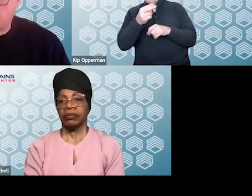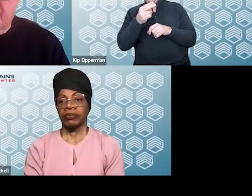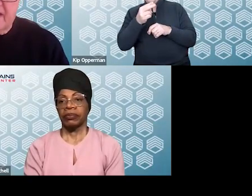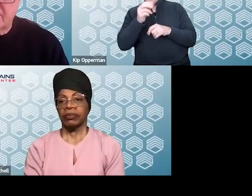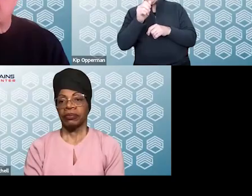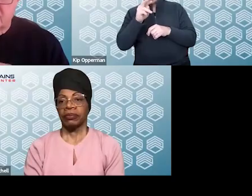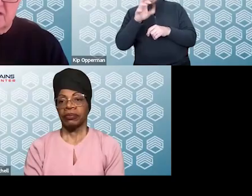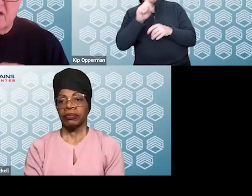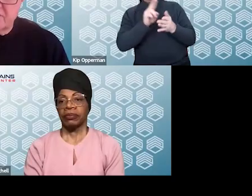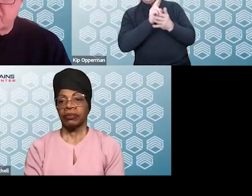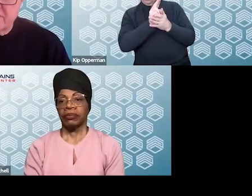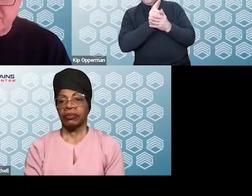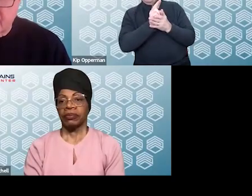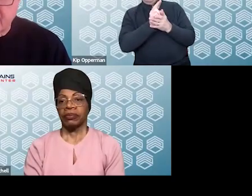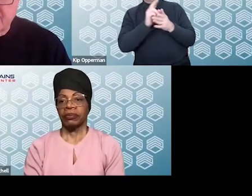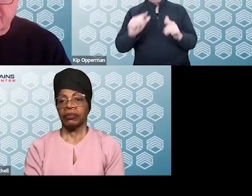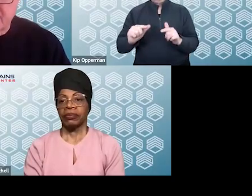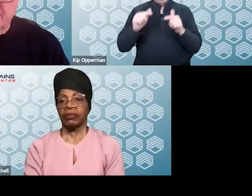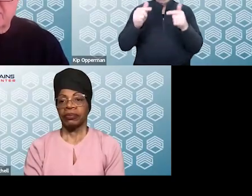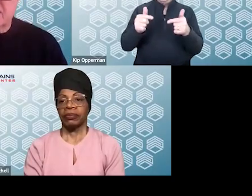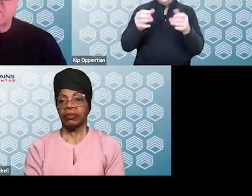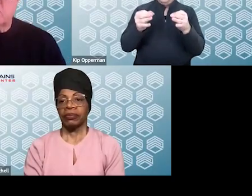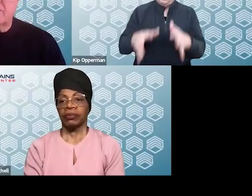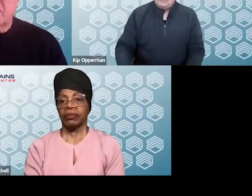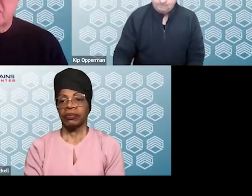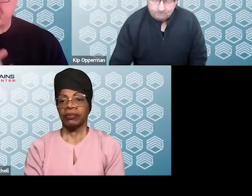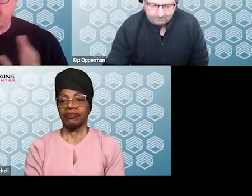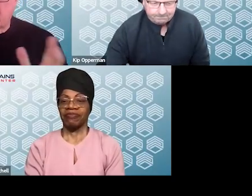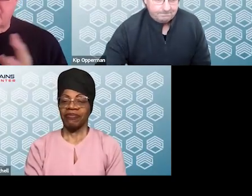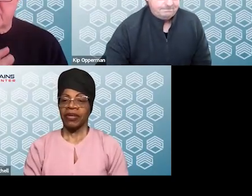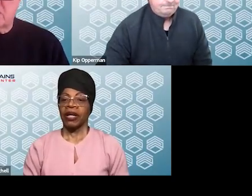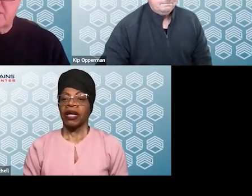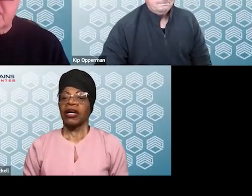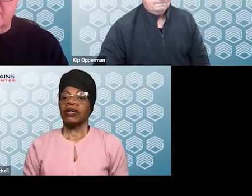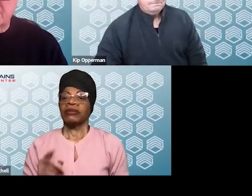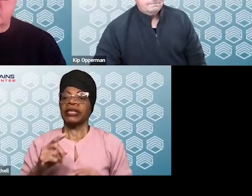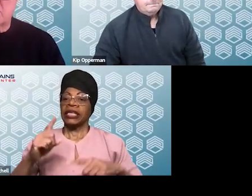And then, we've had hundreds of studies since then with very similar results.